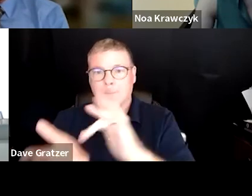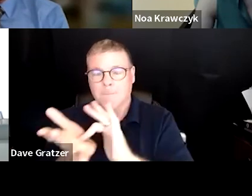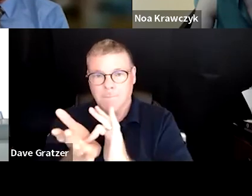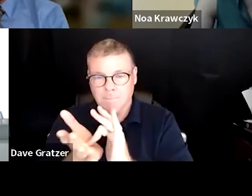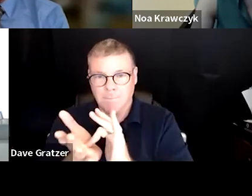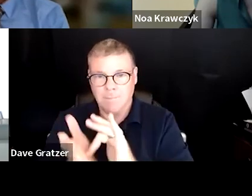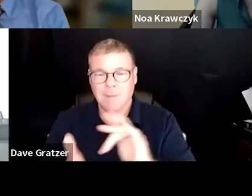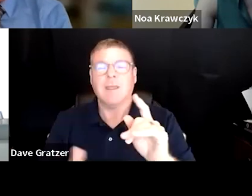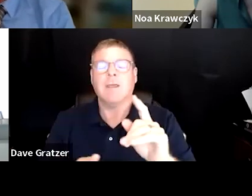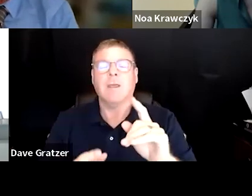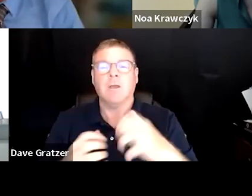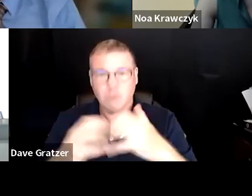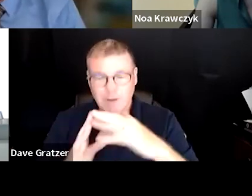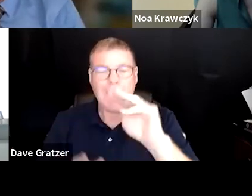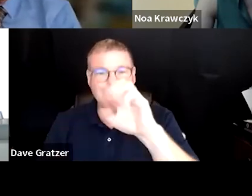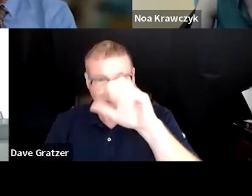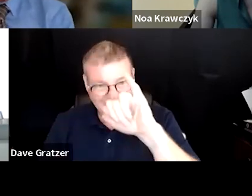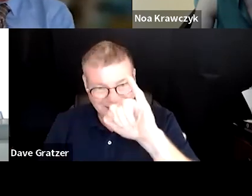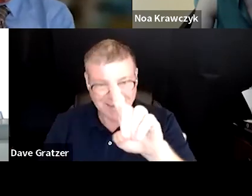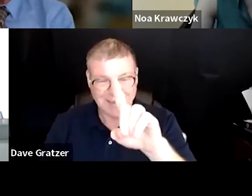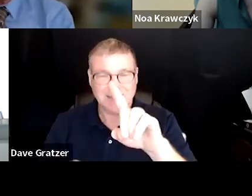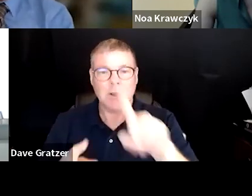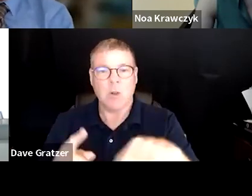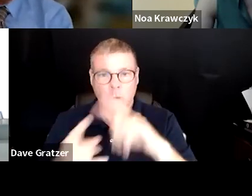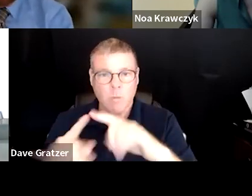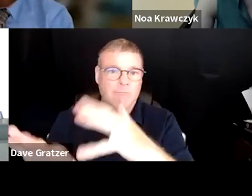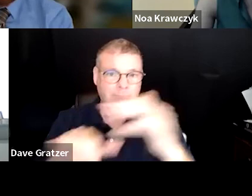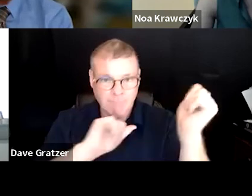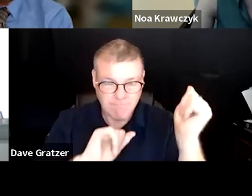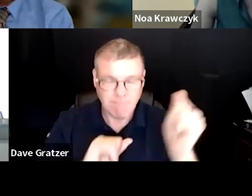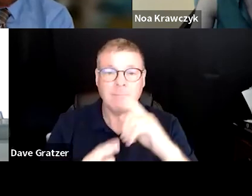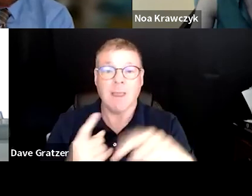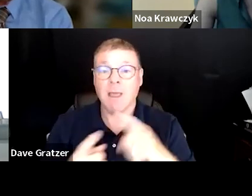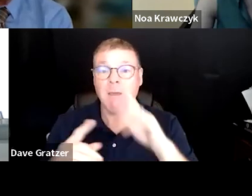for reinstating Medicaid upon release. And then I'll open it up to others